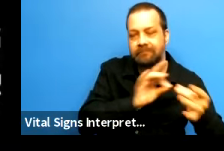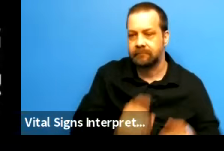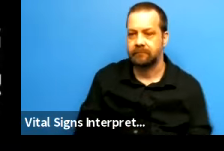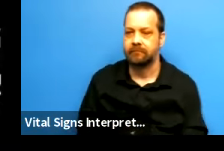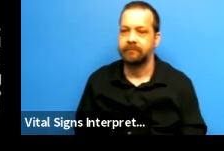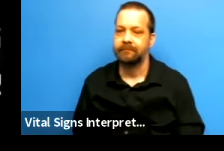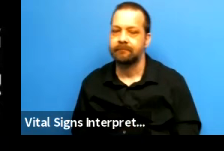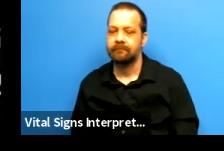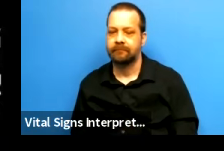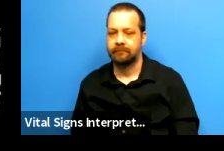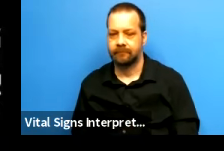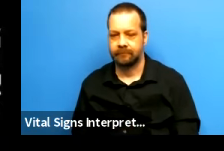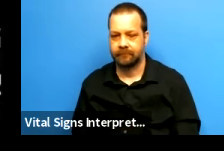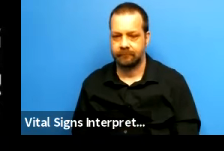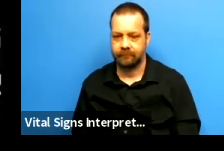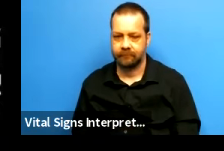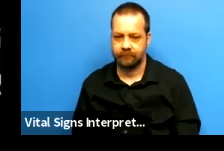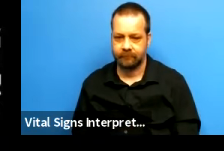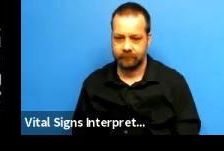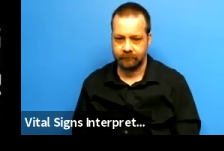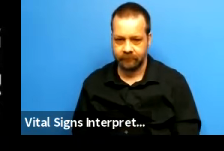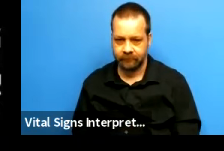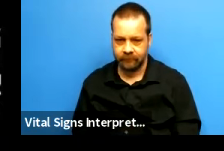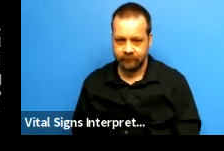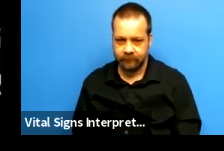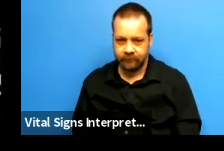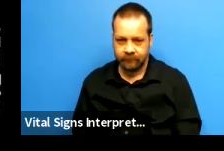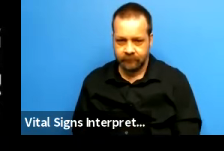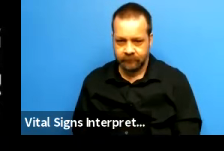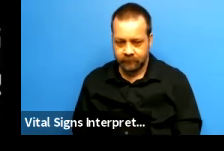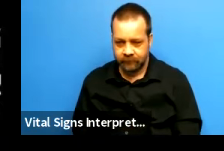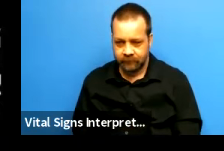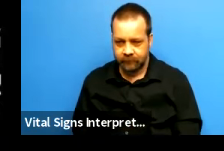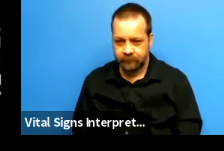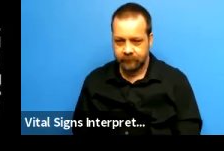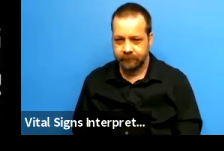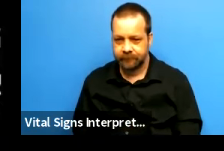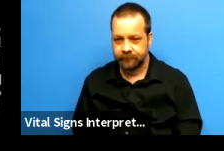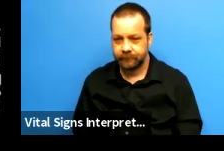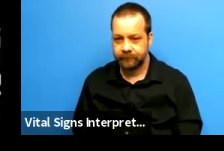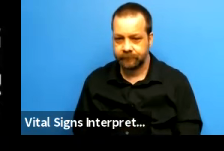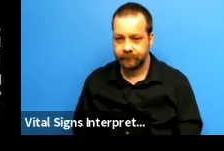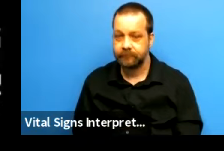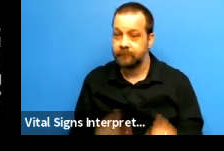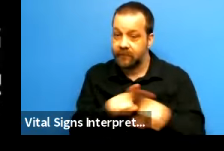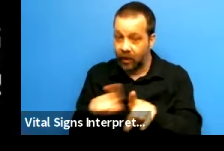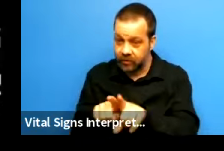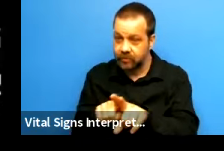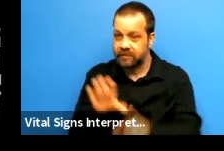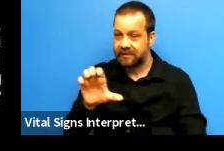at all. I wanted to share that we are offering continuing education